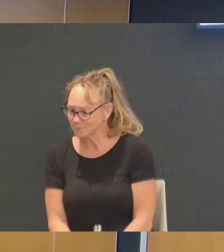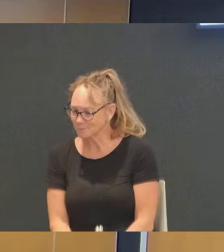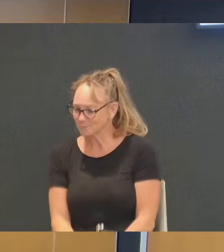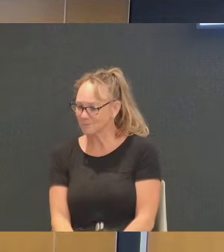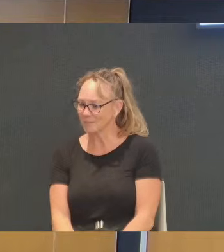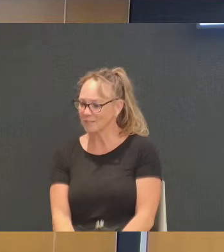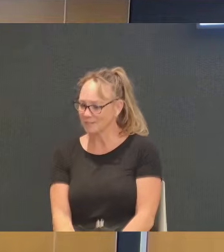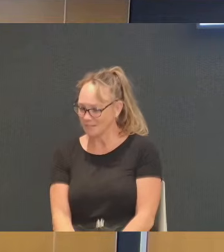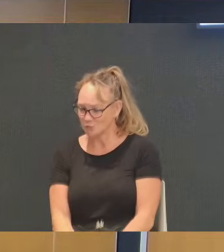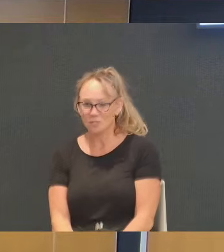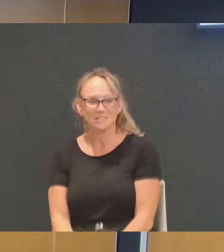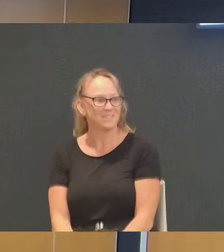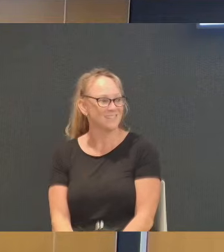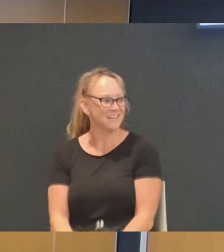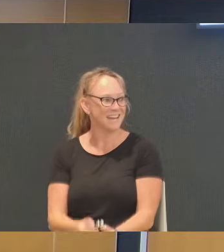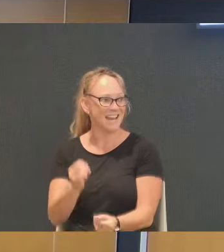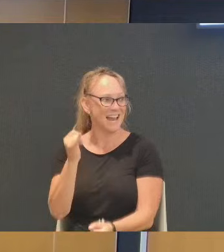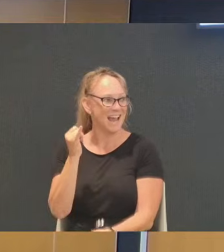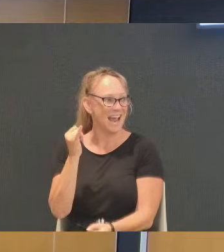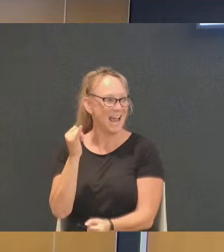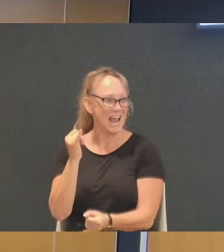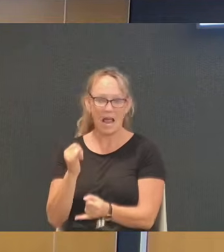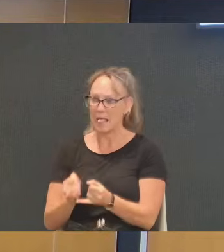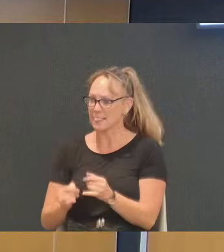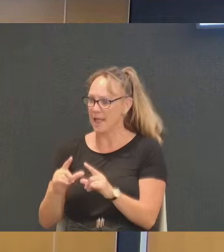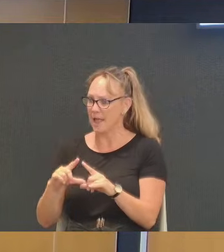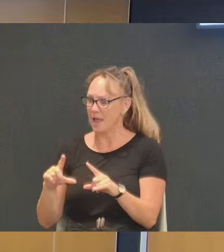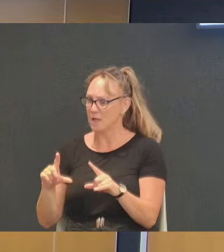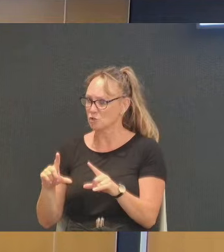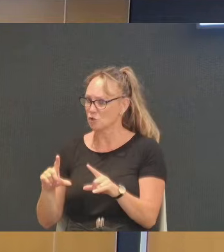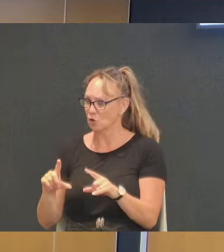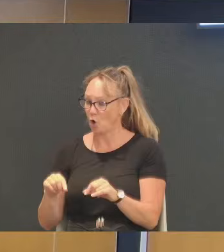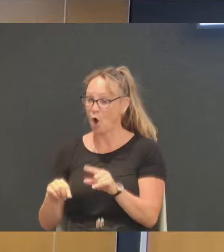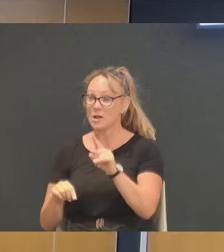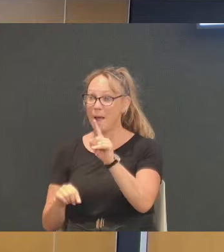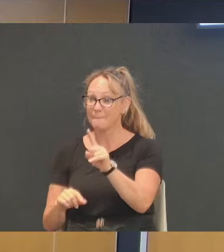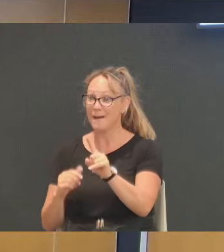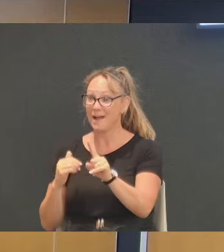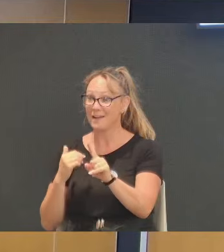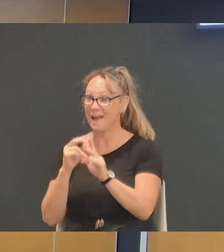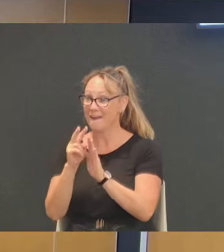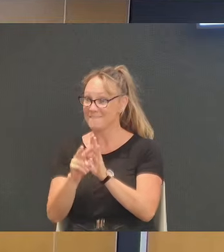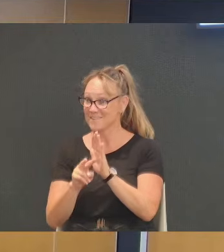Uh, that was our last card, but we do have a video of a young man who was not able to be